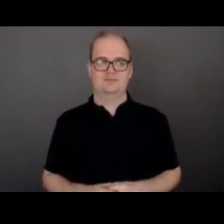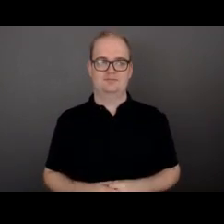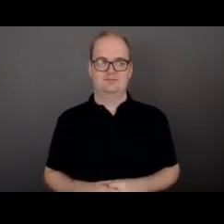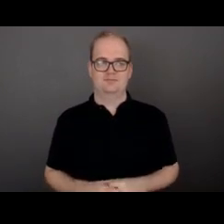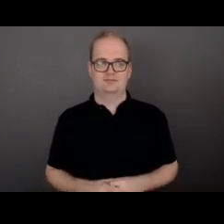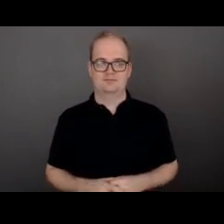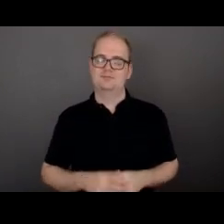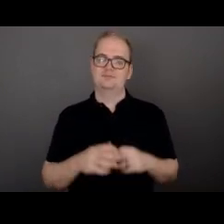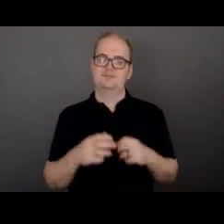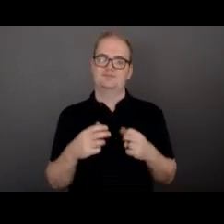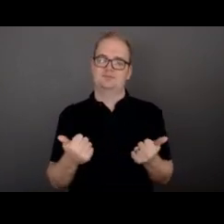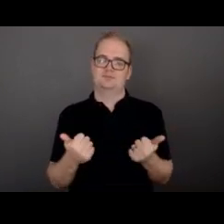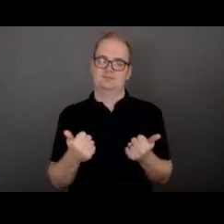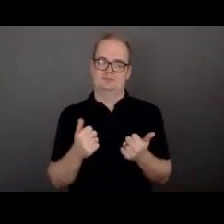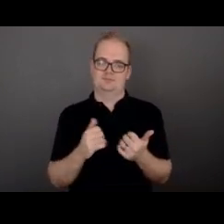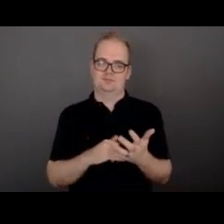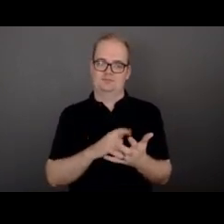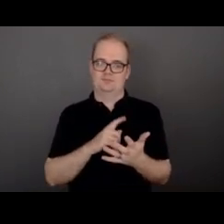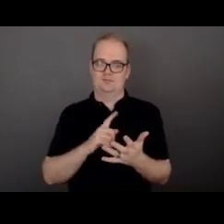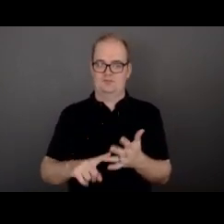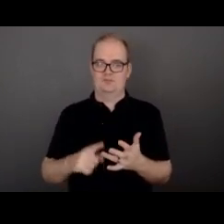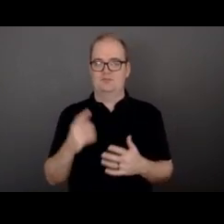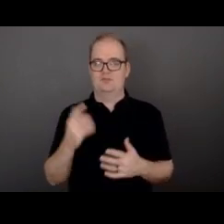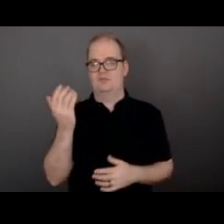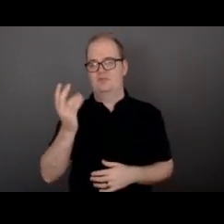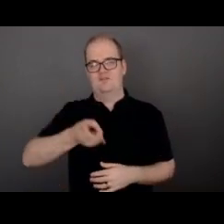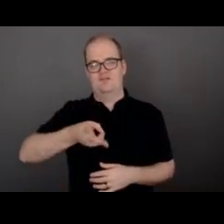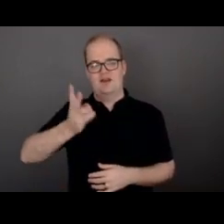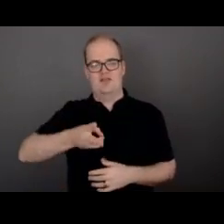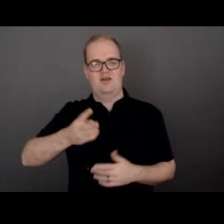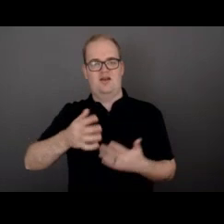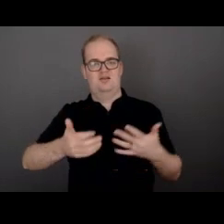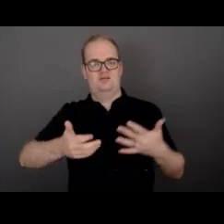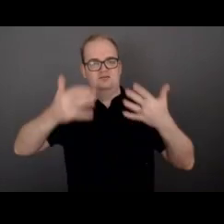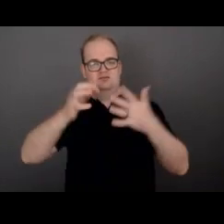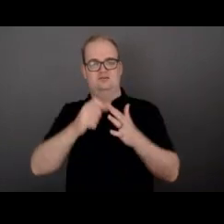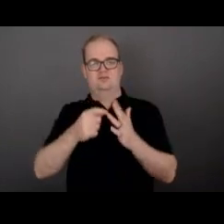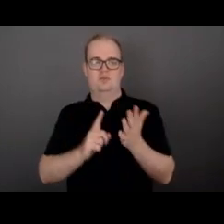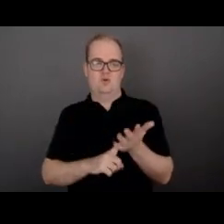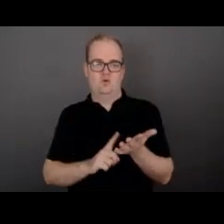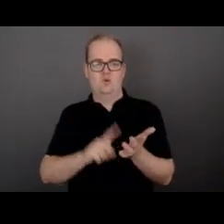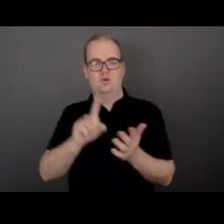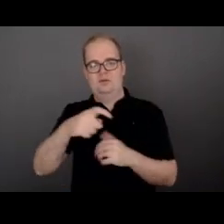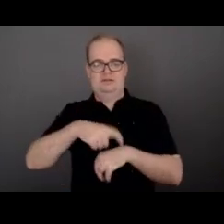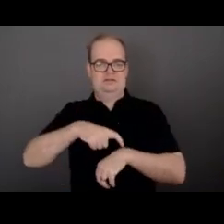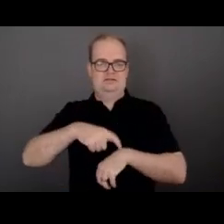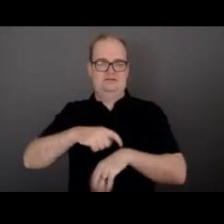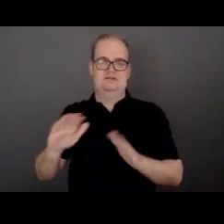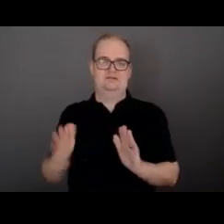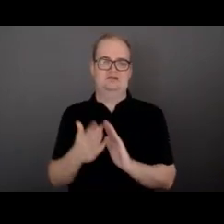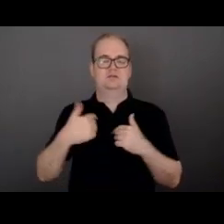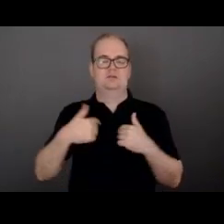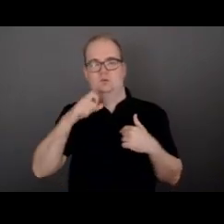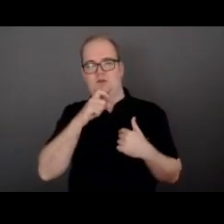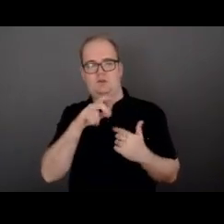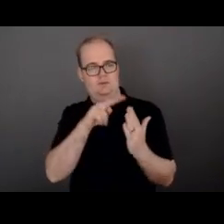We just had another poll but because we are short on time I will just run through this rather than launching this as a poll.